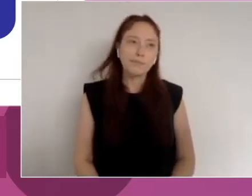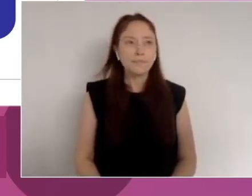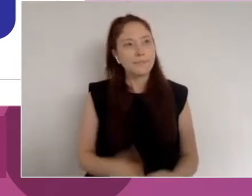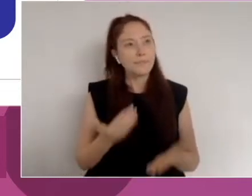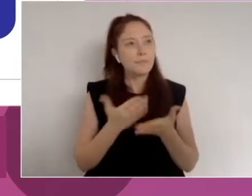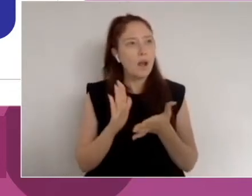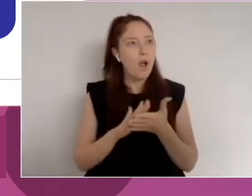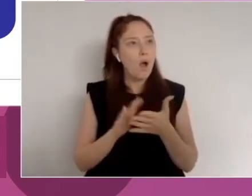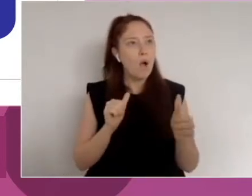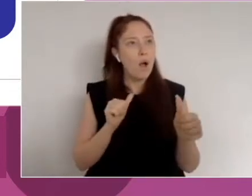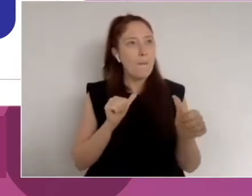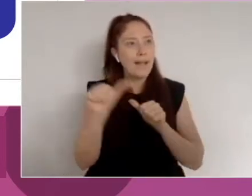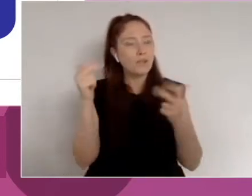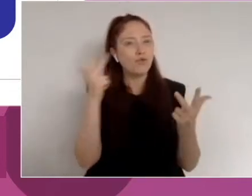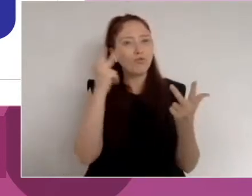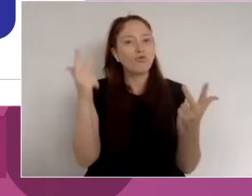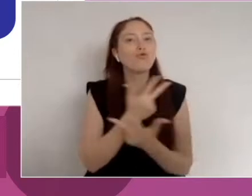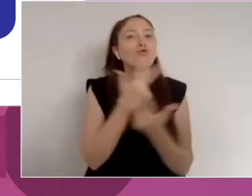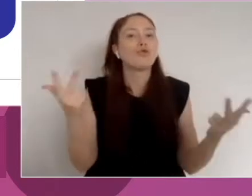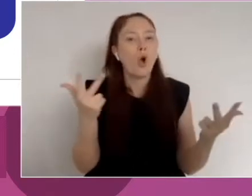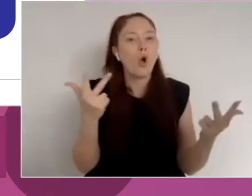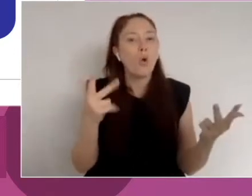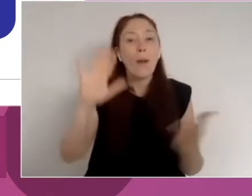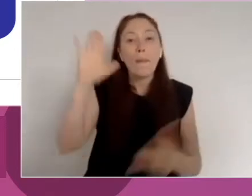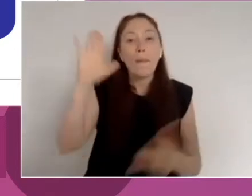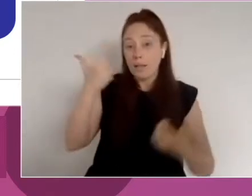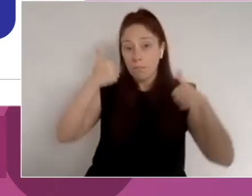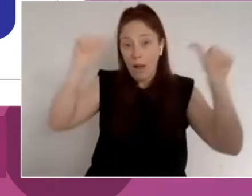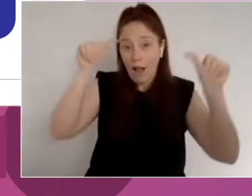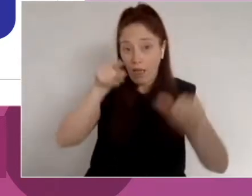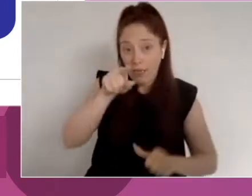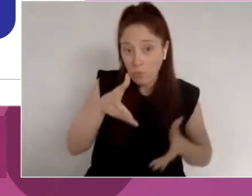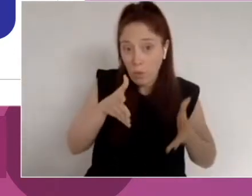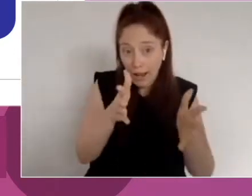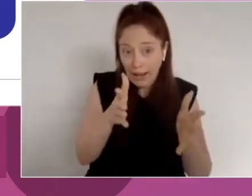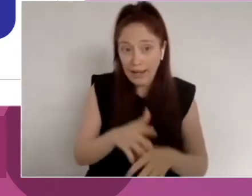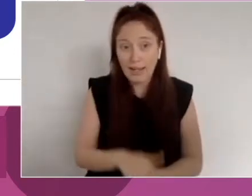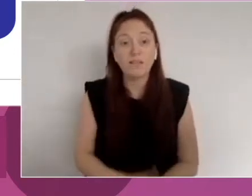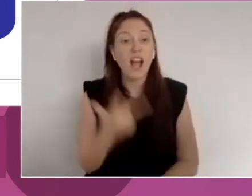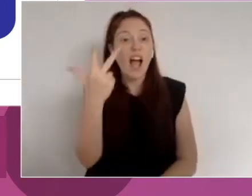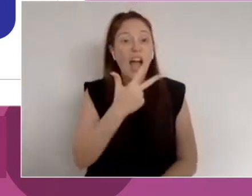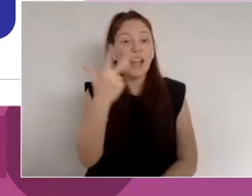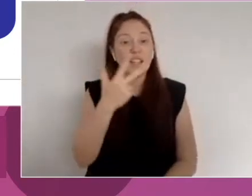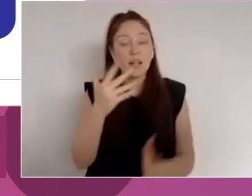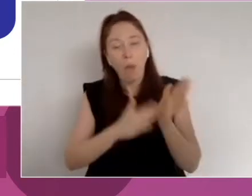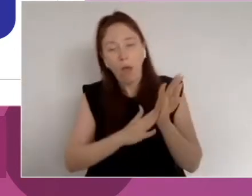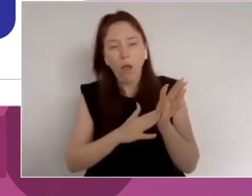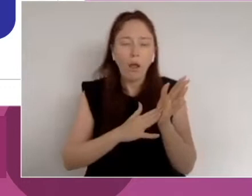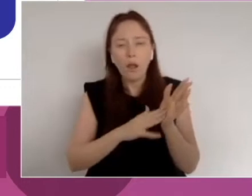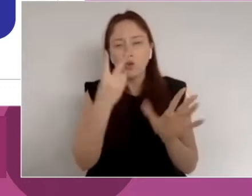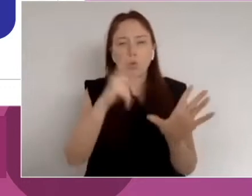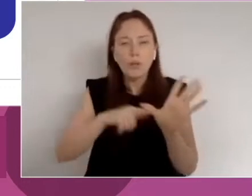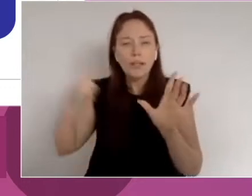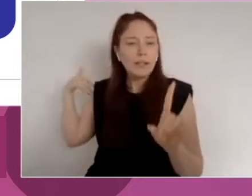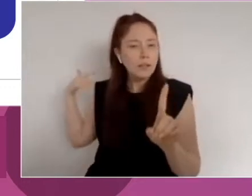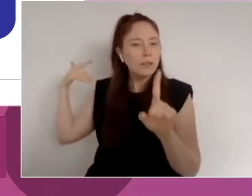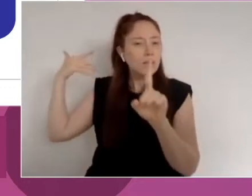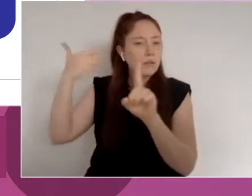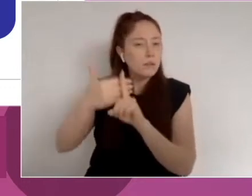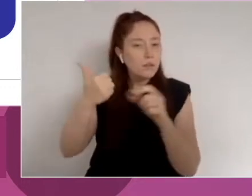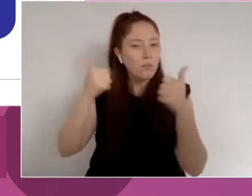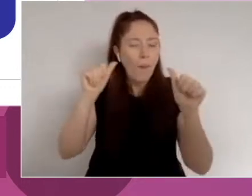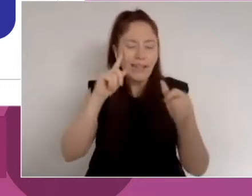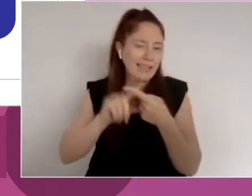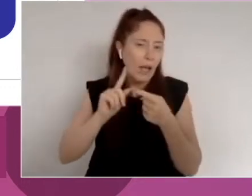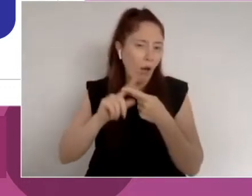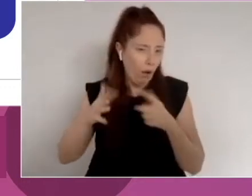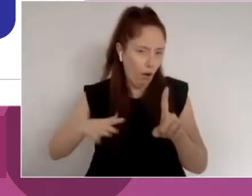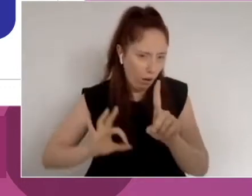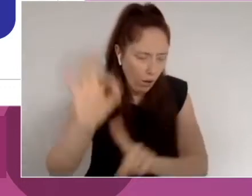exemplify how this has worked for the last 12-18 months and it sits firmly within our response to